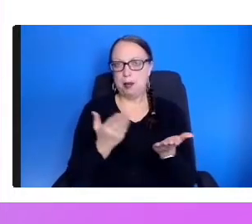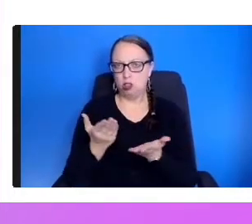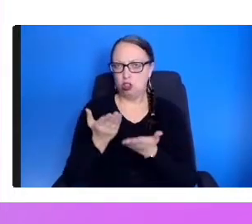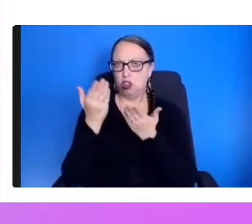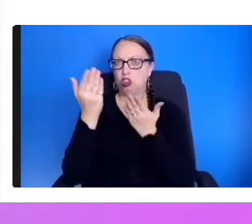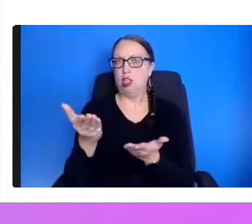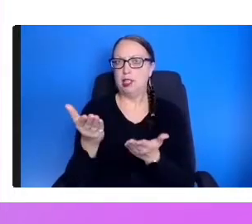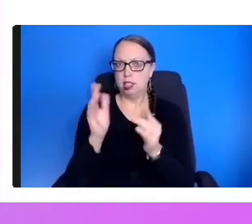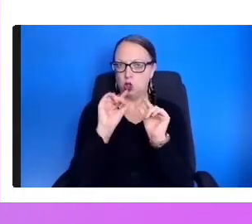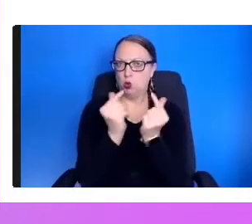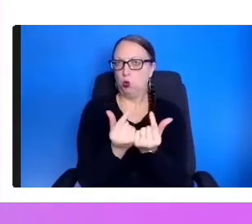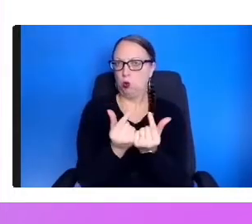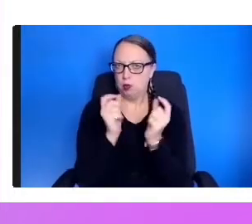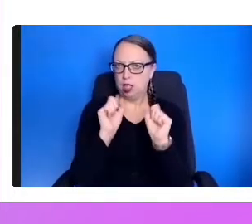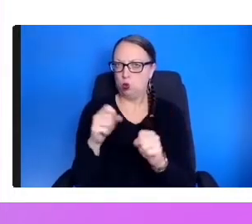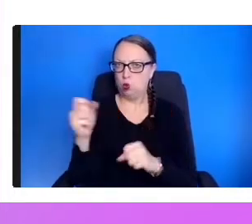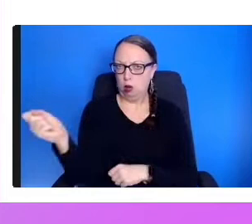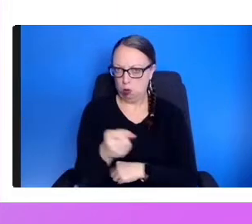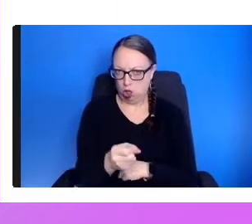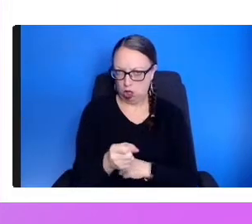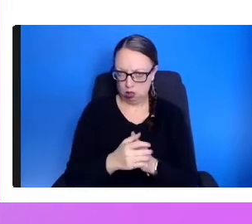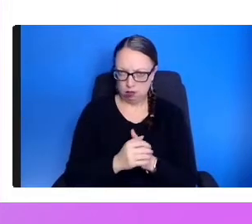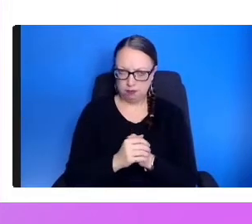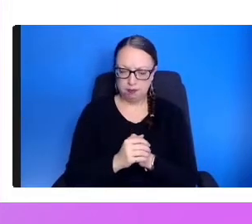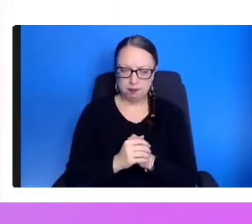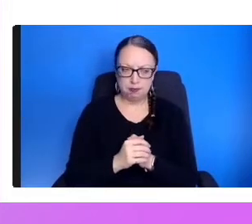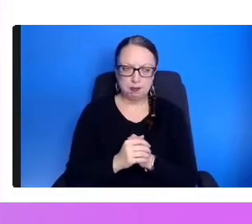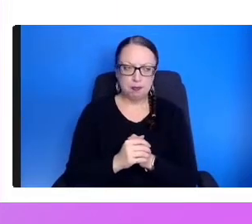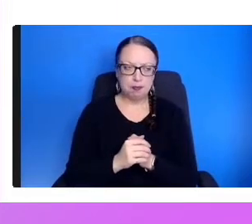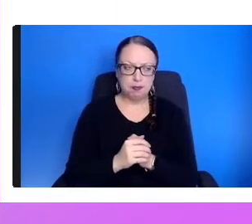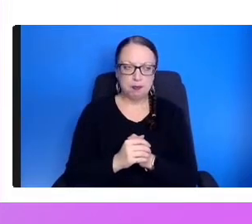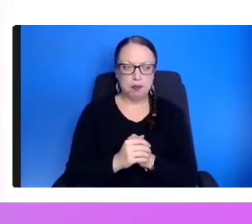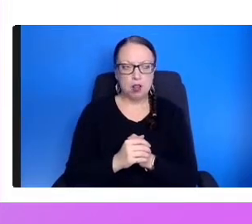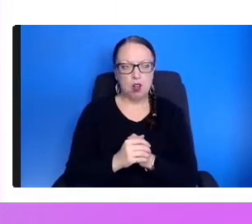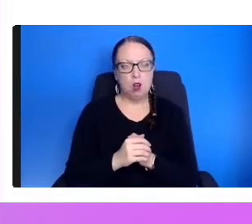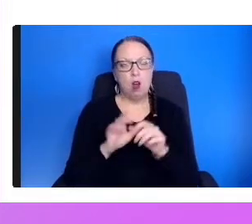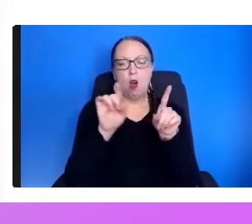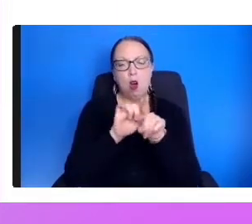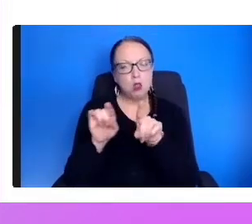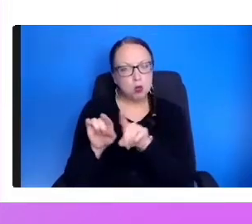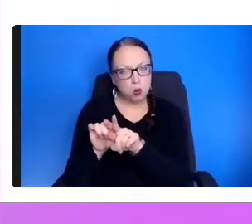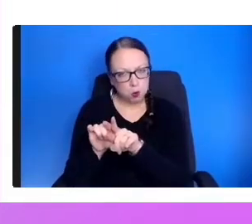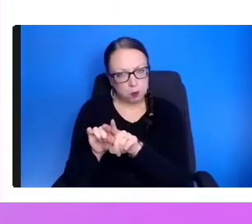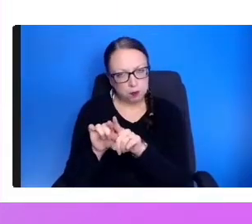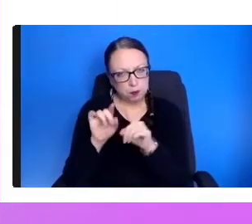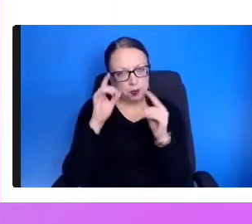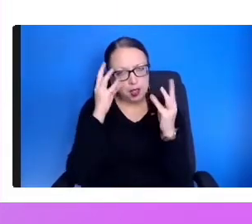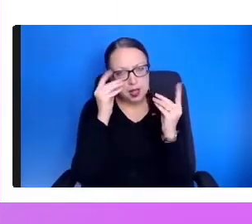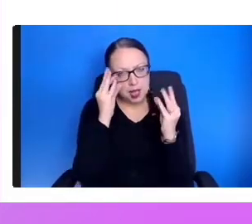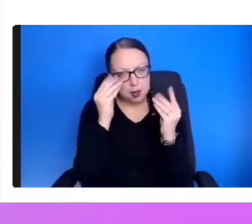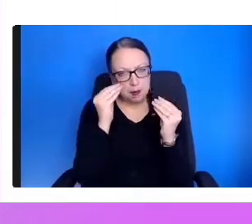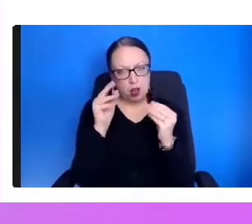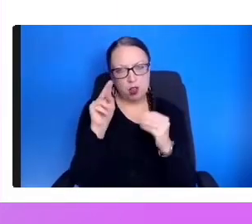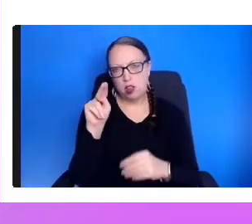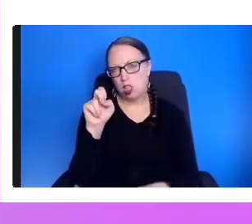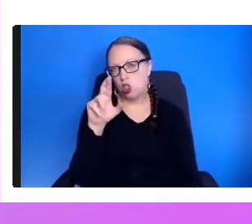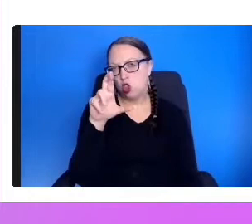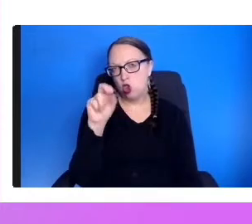groups that you can bring in. Consider also and maybe especially in some ways the neurodiverse community